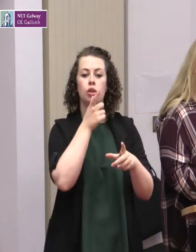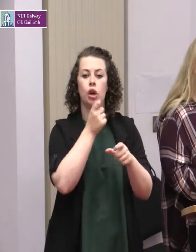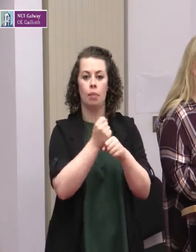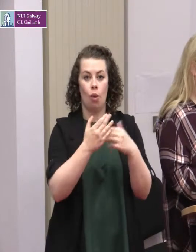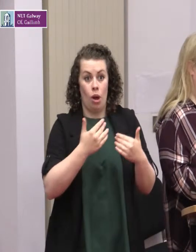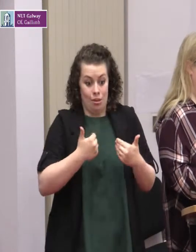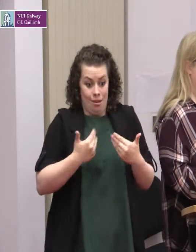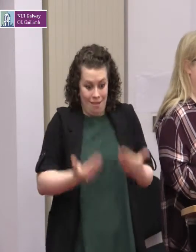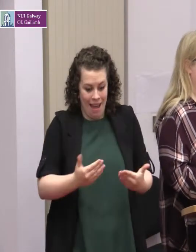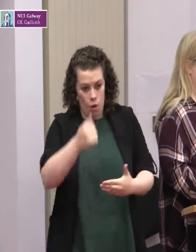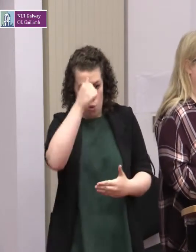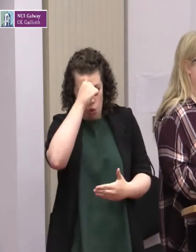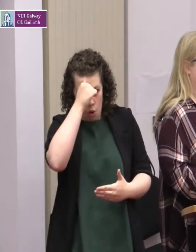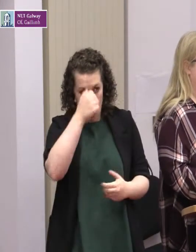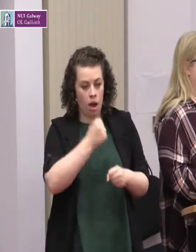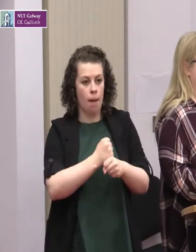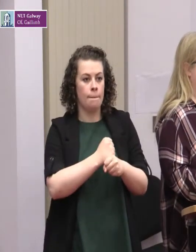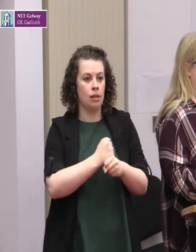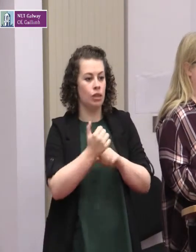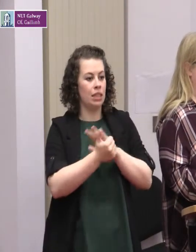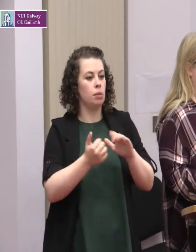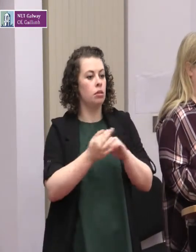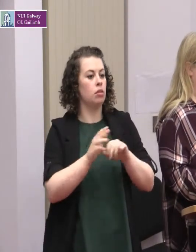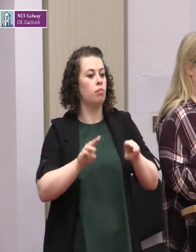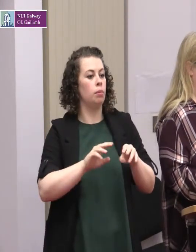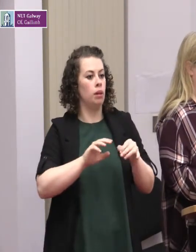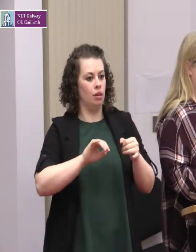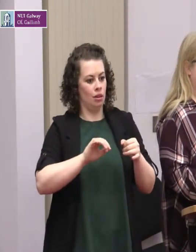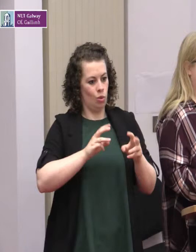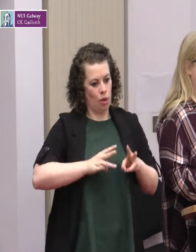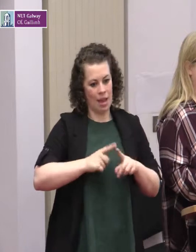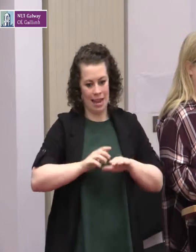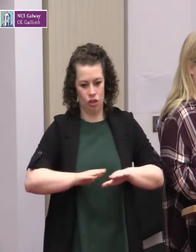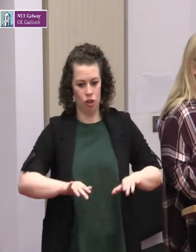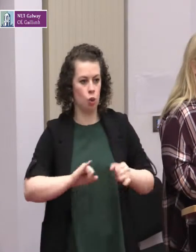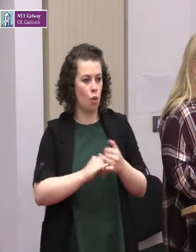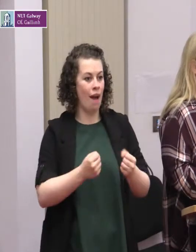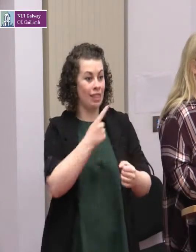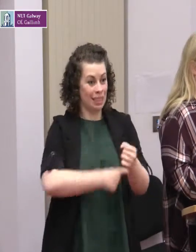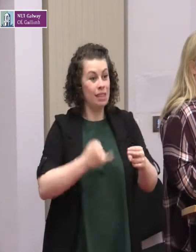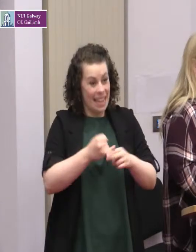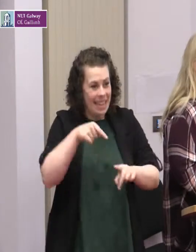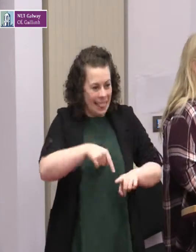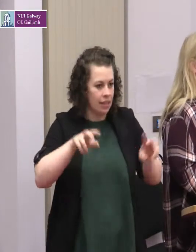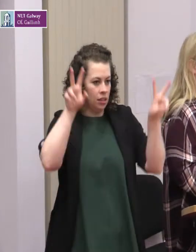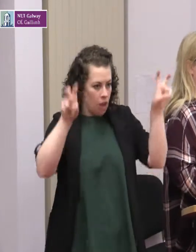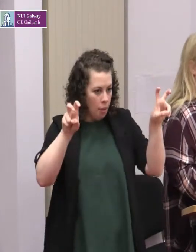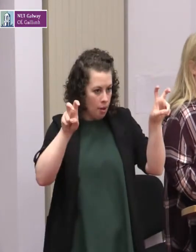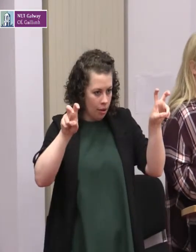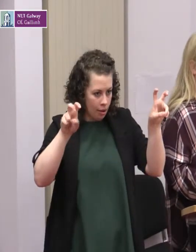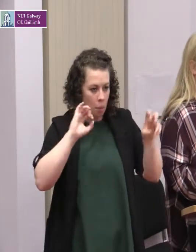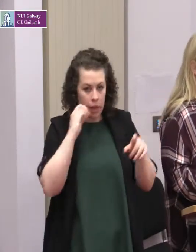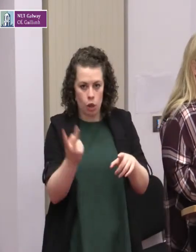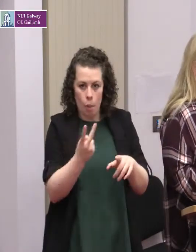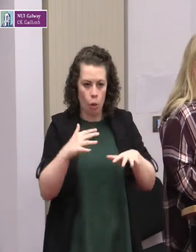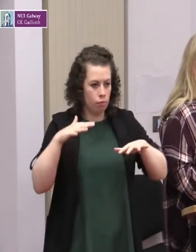know of the experiences of women and children with disabilities as it intersects with the